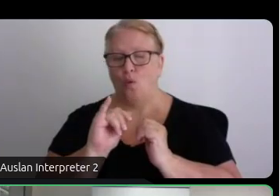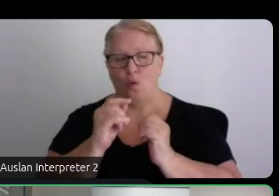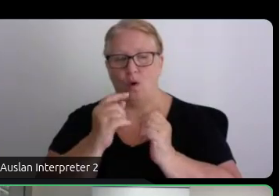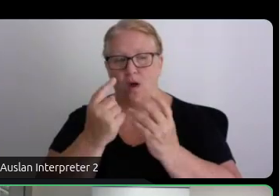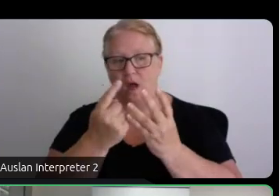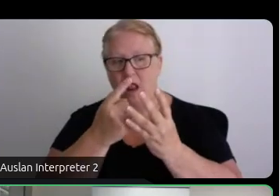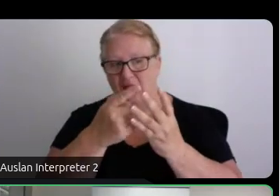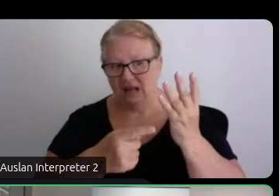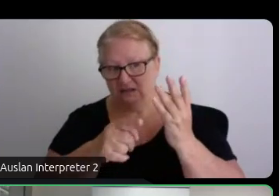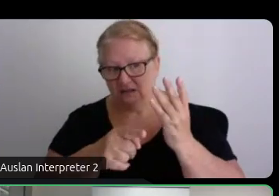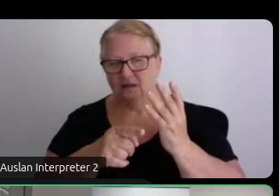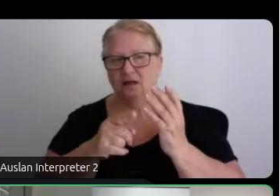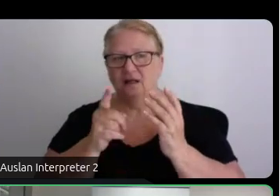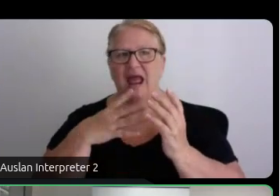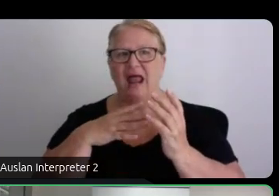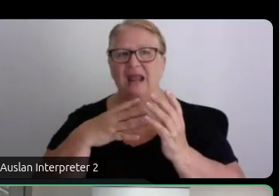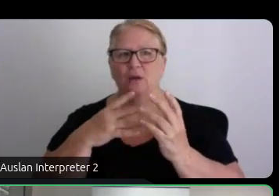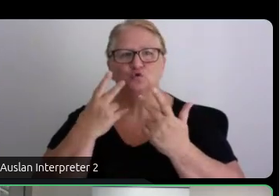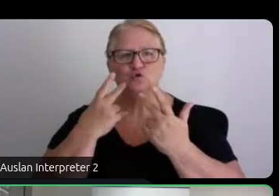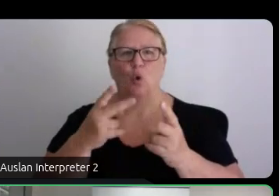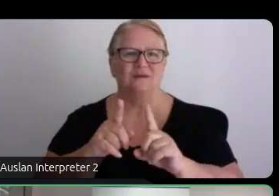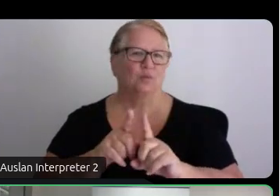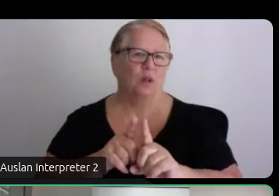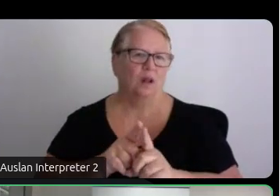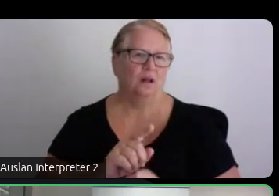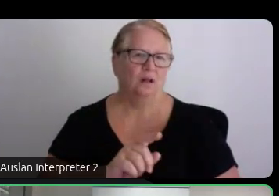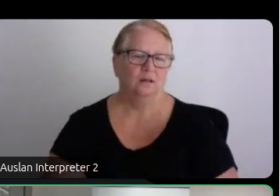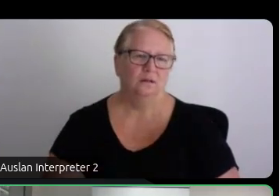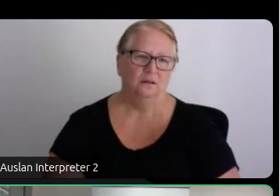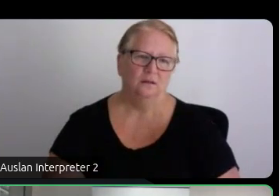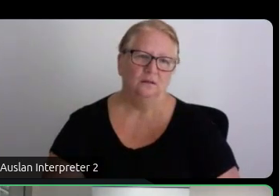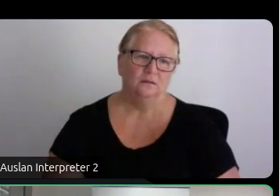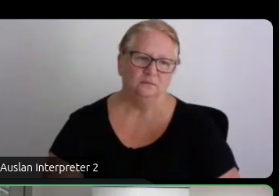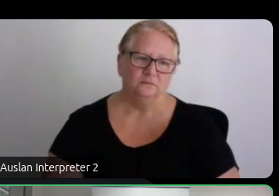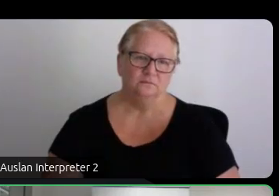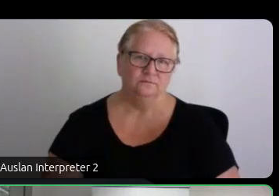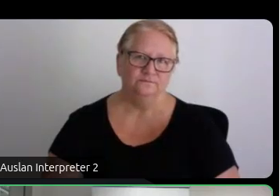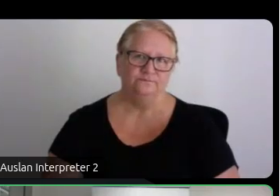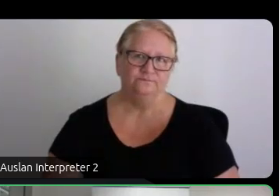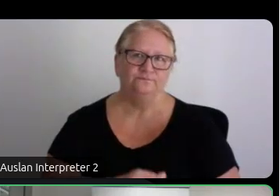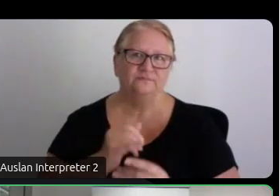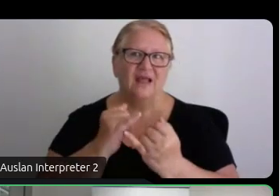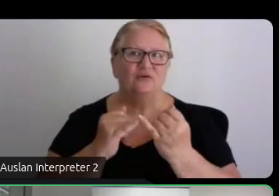to be carved out in this assessment. So very complicated but really important to really